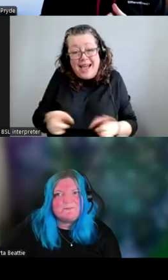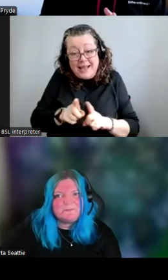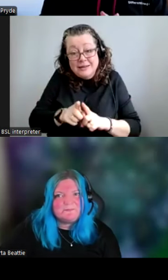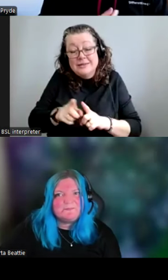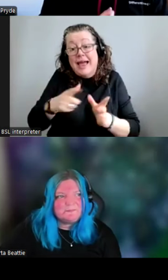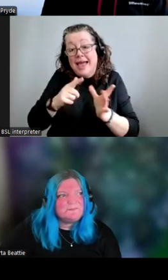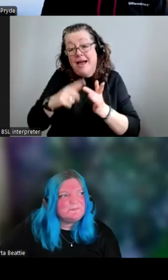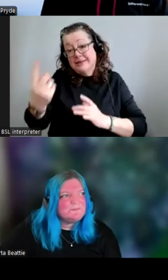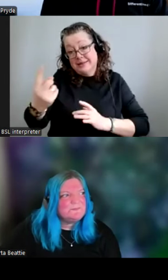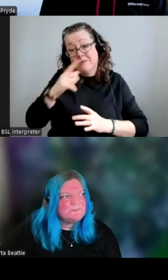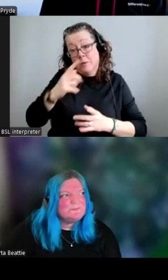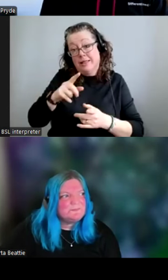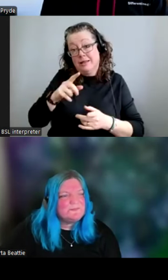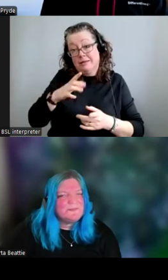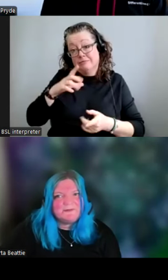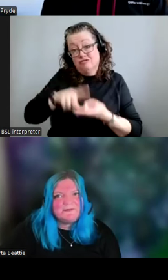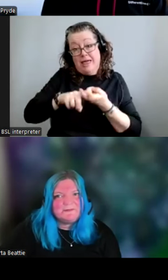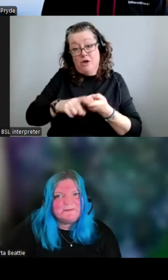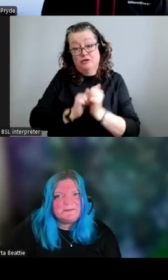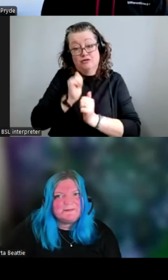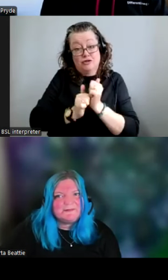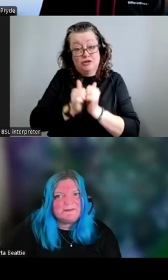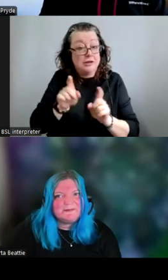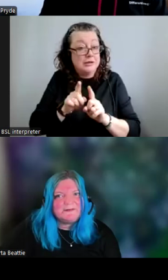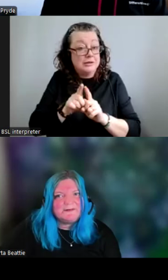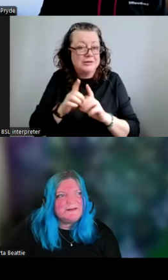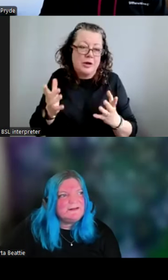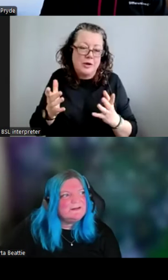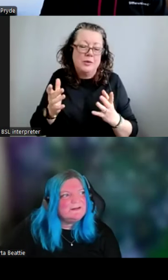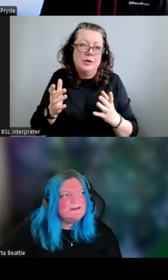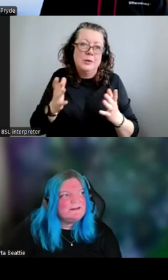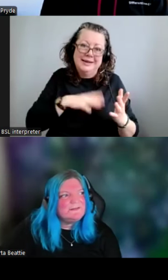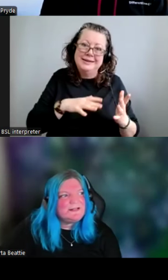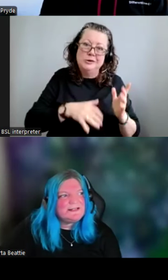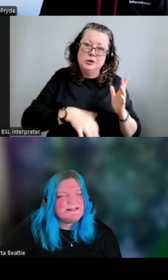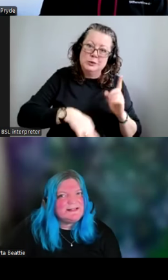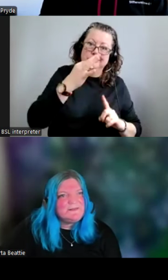and what it should be looking at. It's a catch-22 in that case. Fantastic.